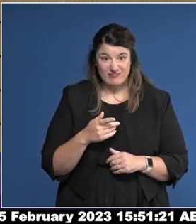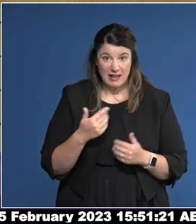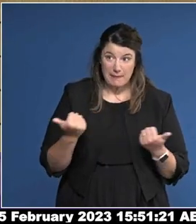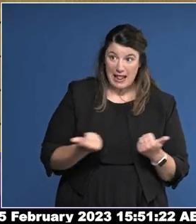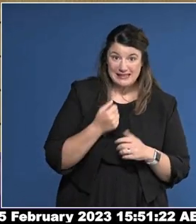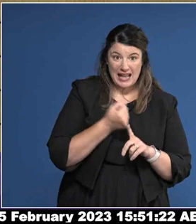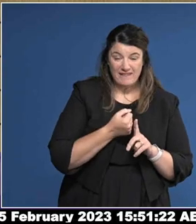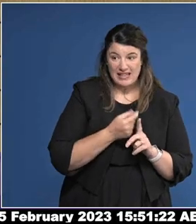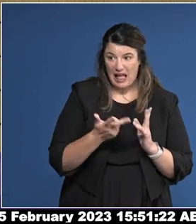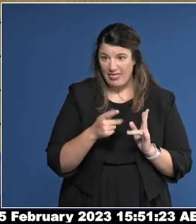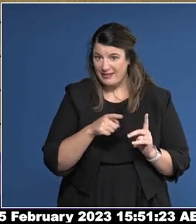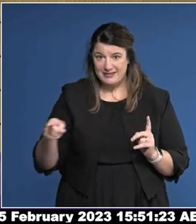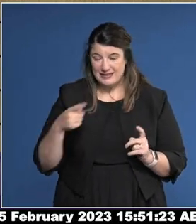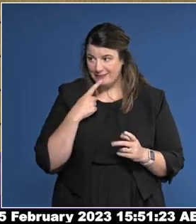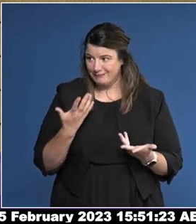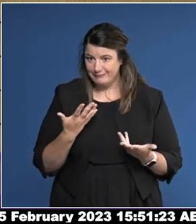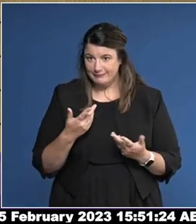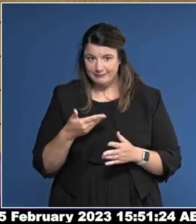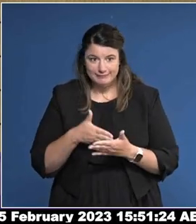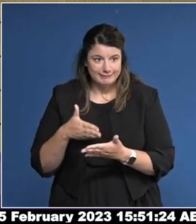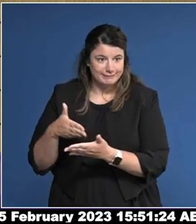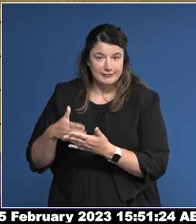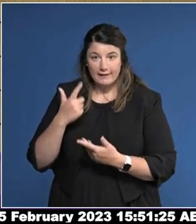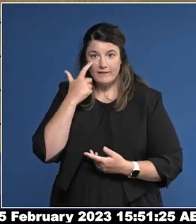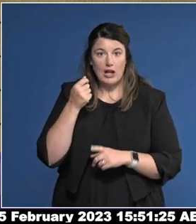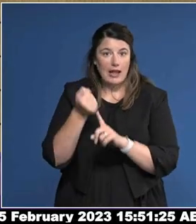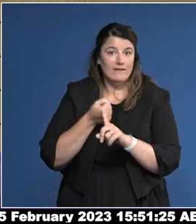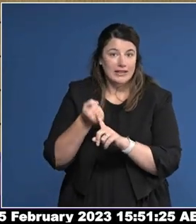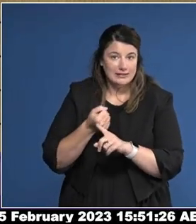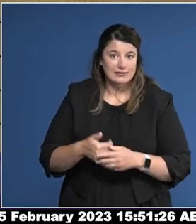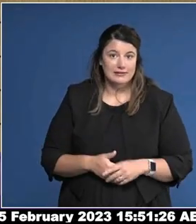So that goes to both at an individual level and the ability for individuals to have